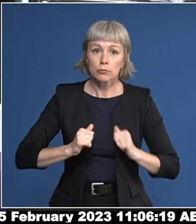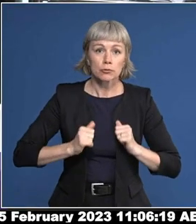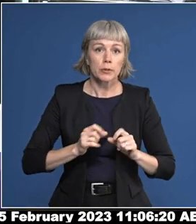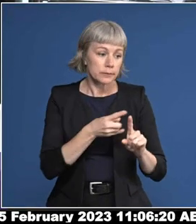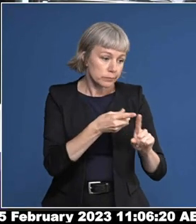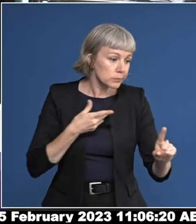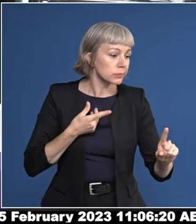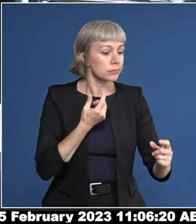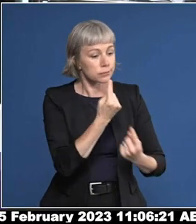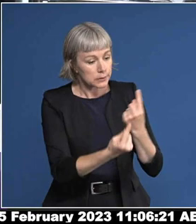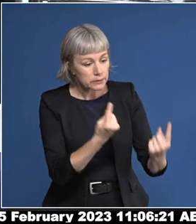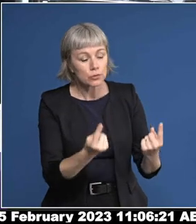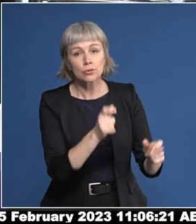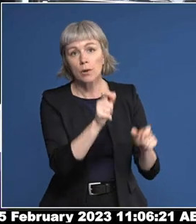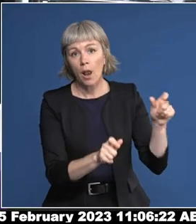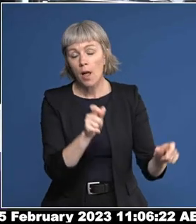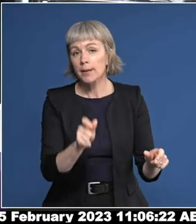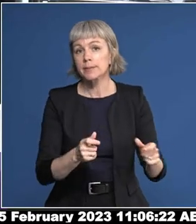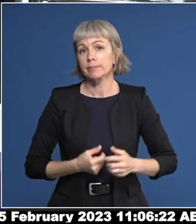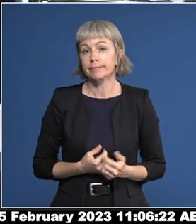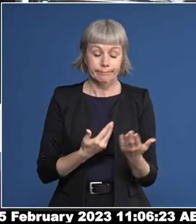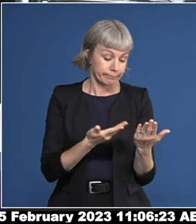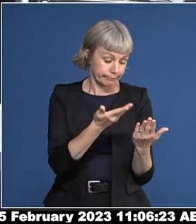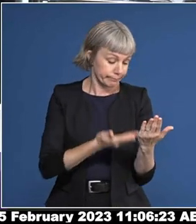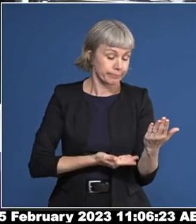needs of each participant or on the rights of people with disability.